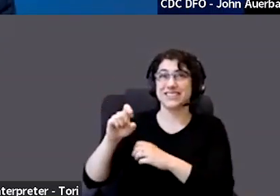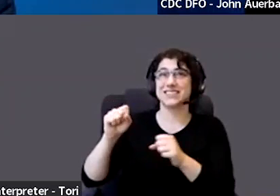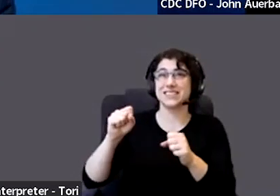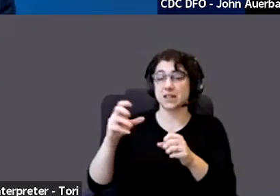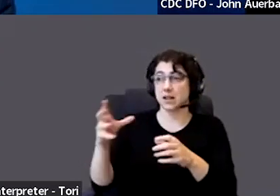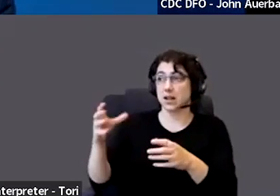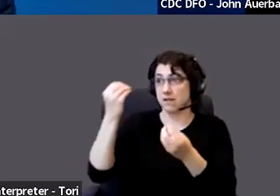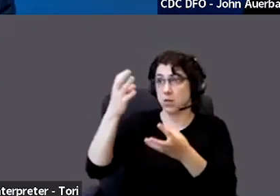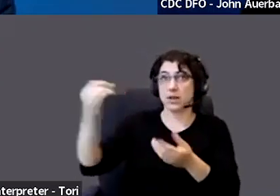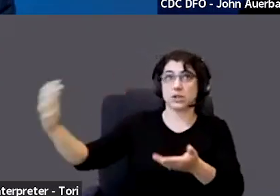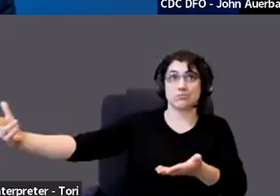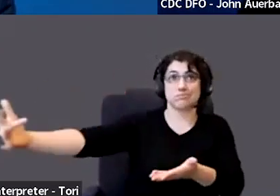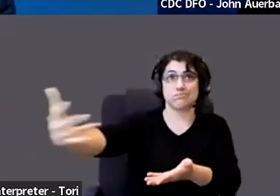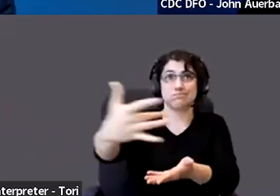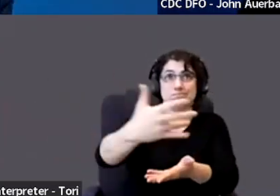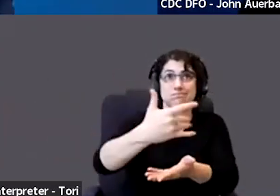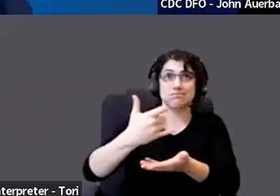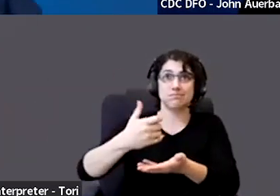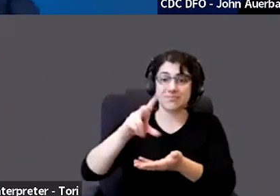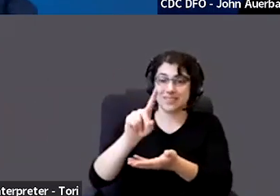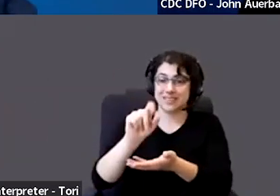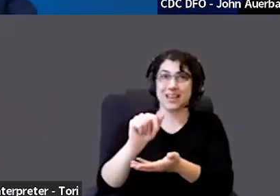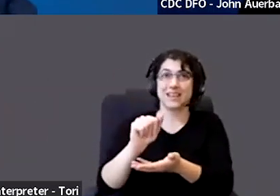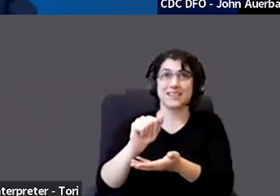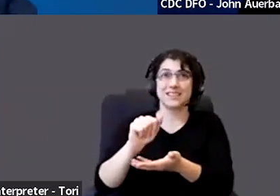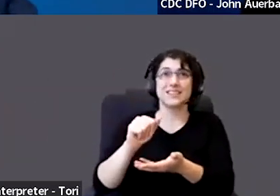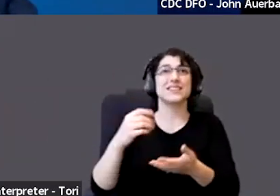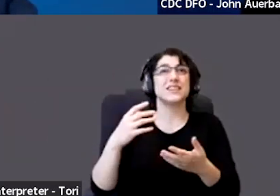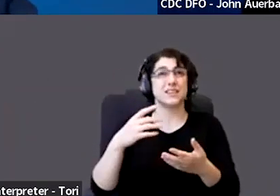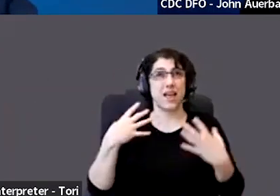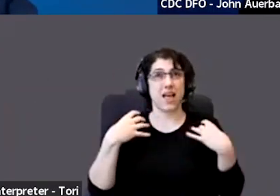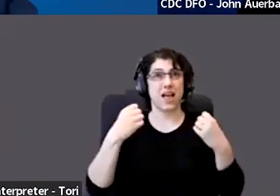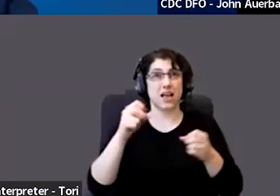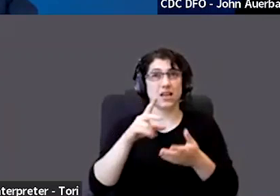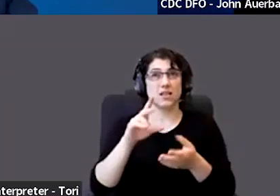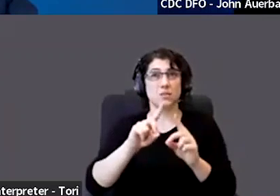where state health departments have access to their data. And there are capabilities whereby we can